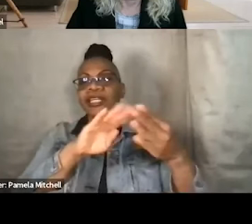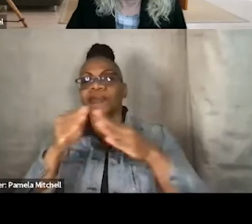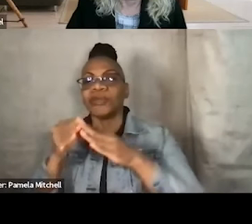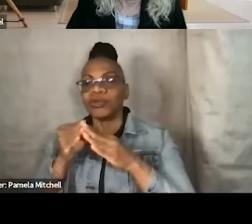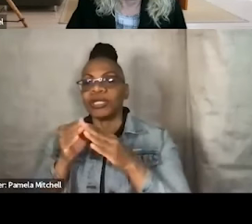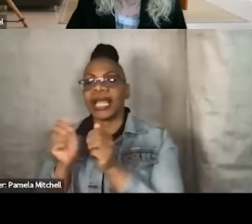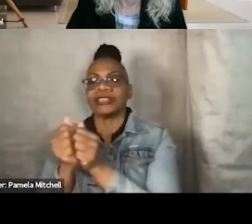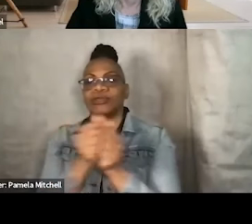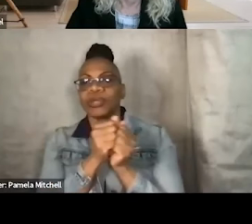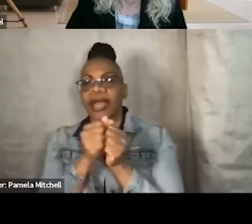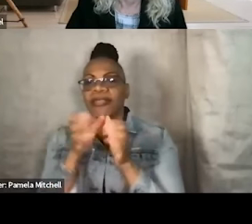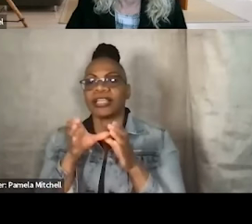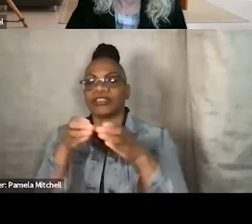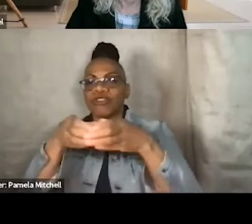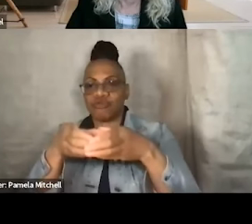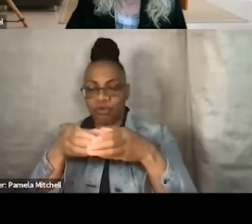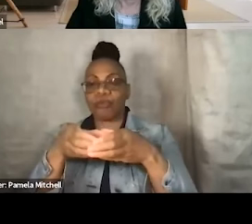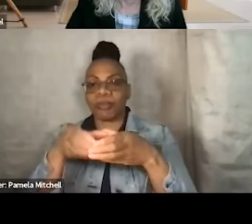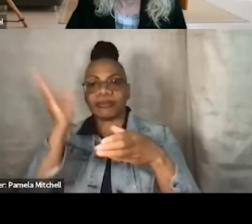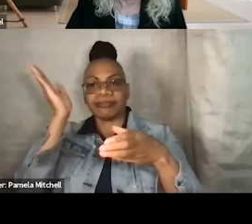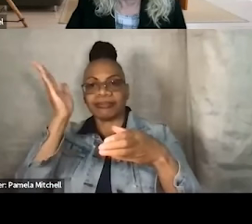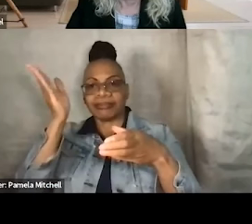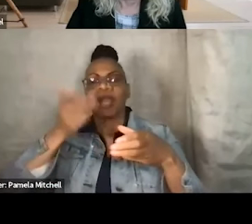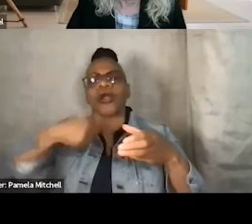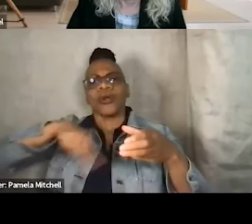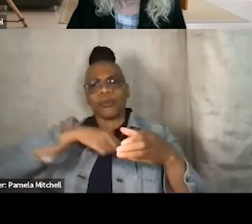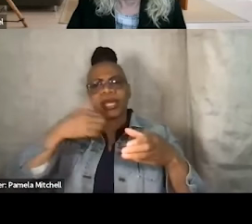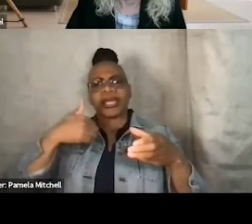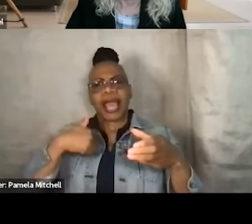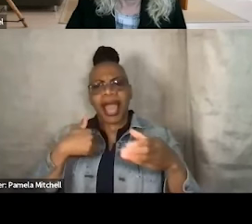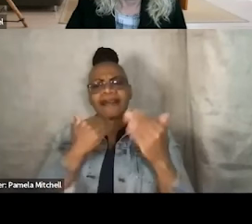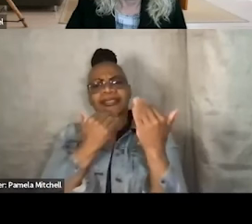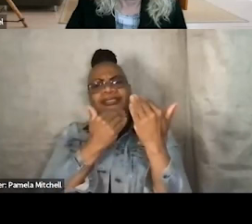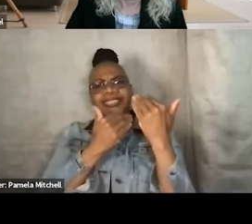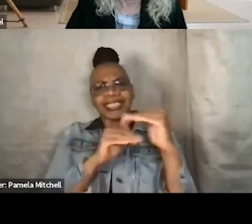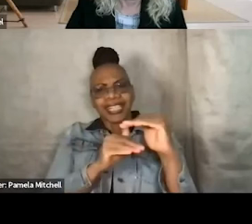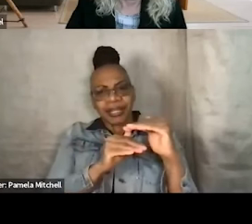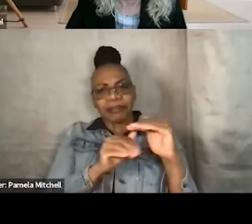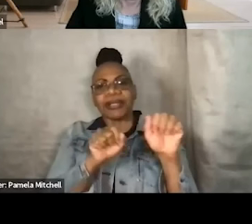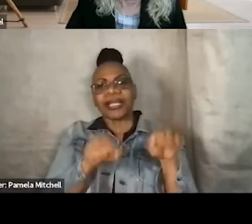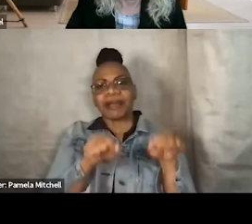We all have, you know, limited capacity to do that. None of our teams have, you know,